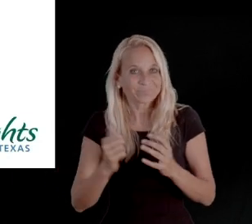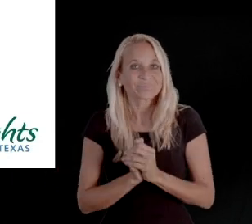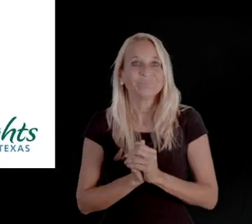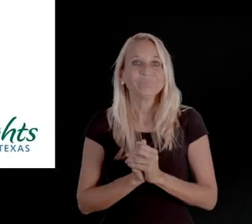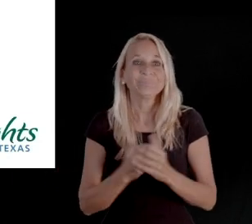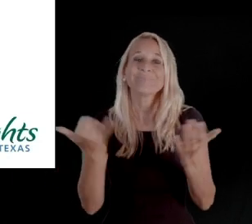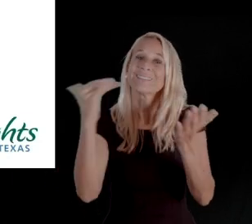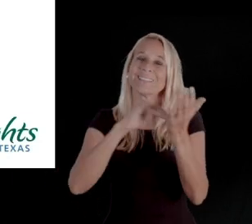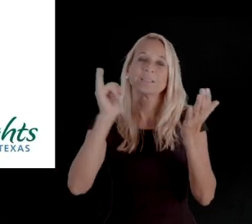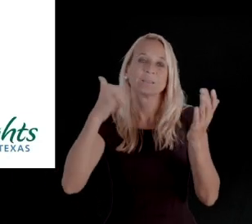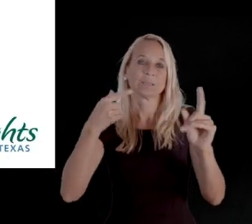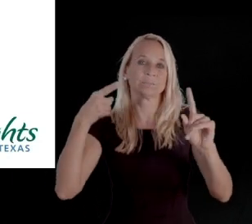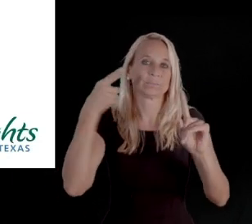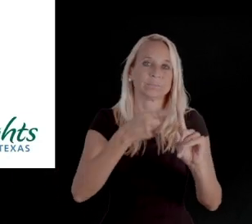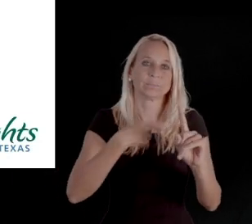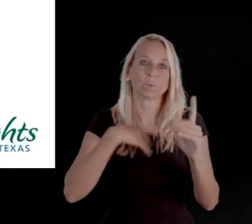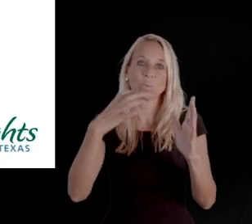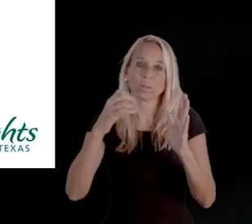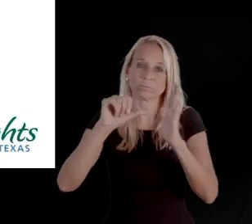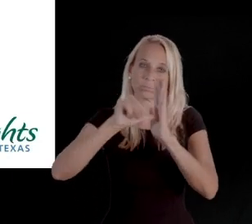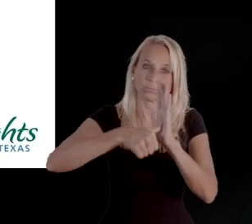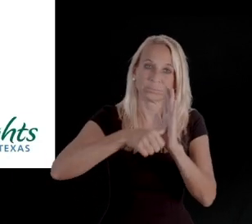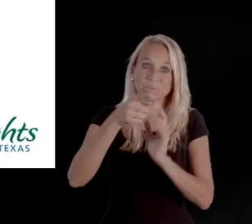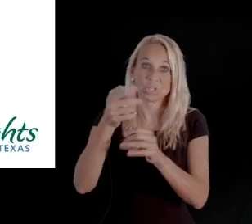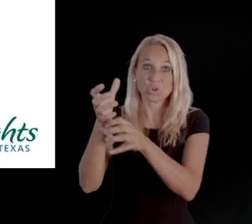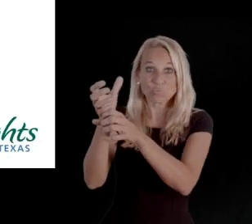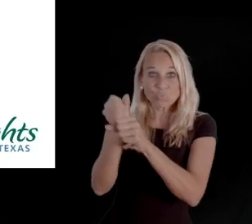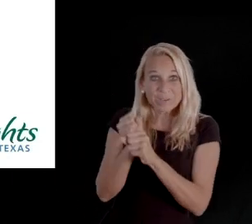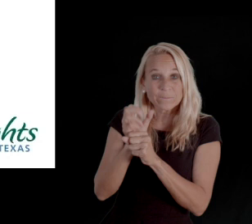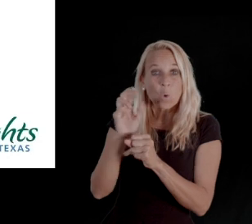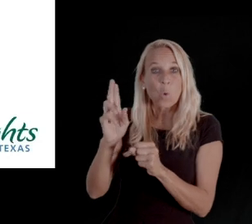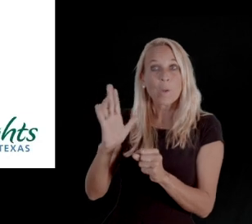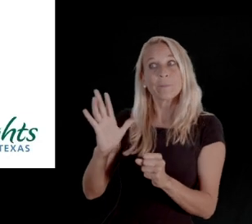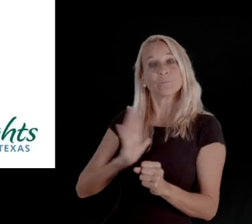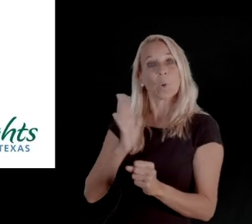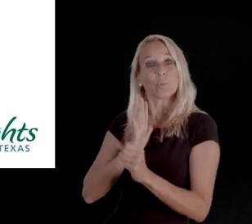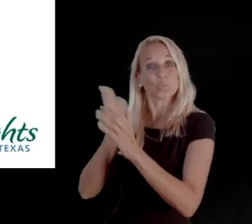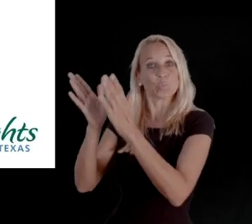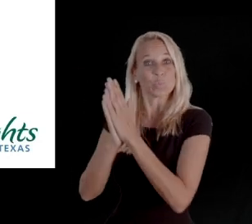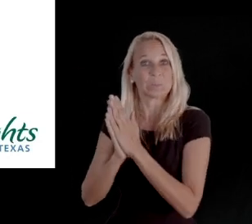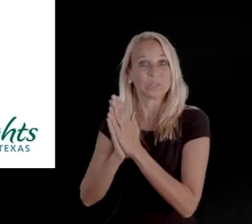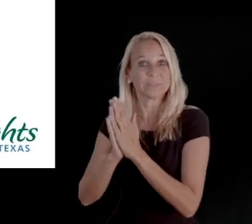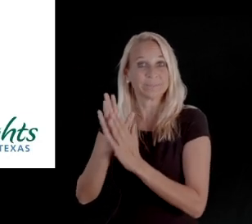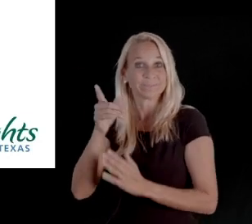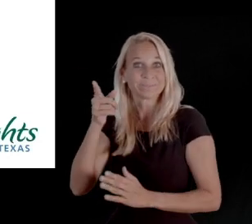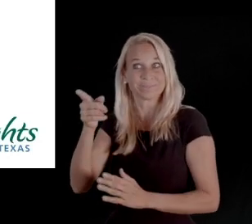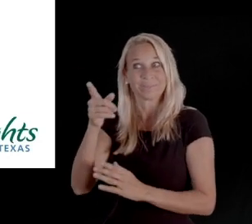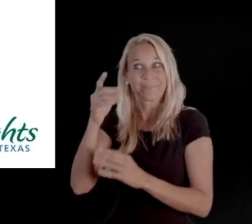Again, we want to just note that after you received or requested formally the fair hearing,